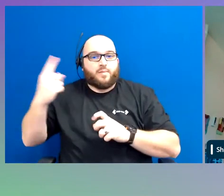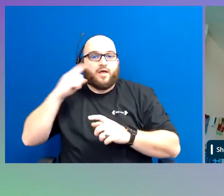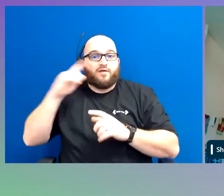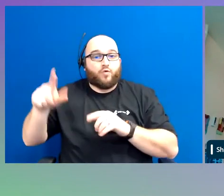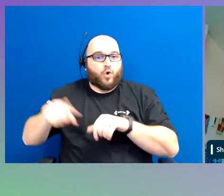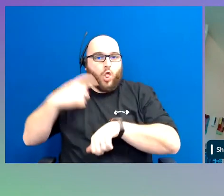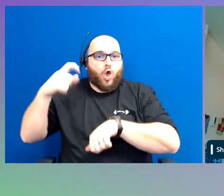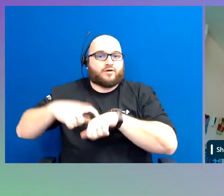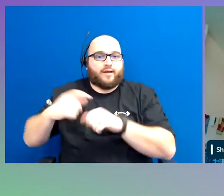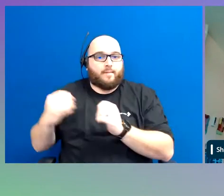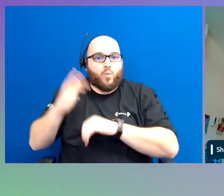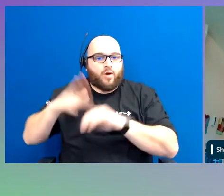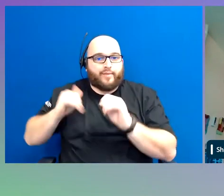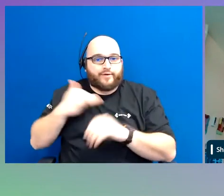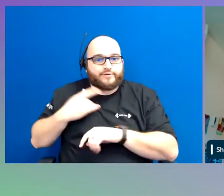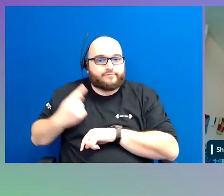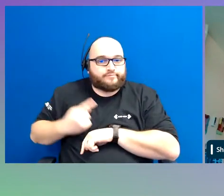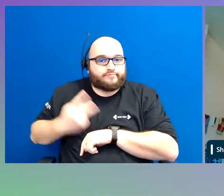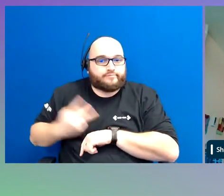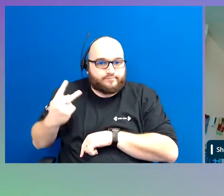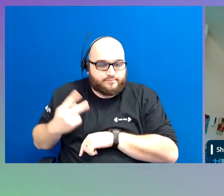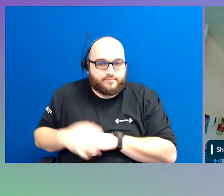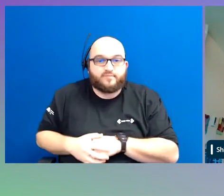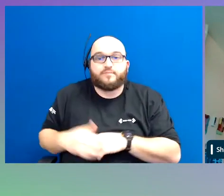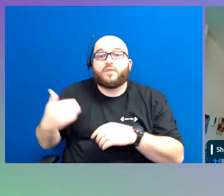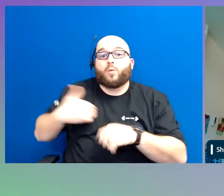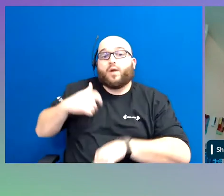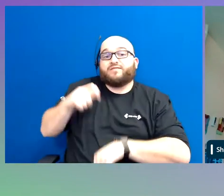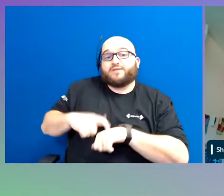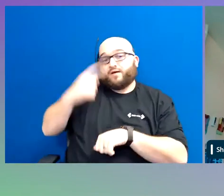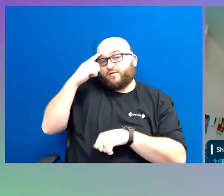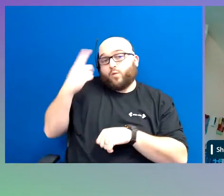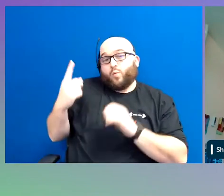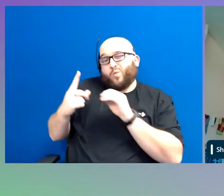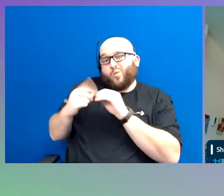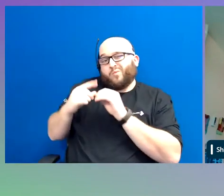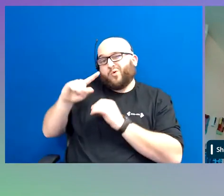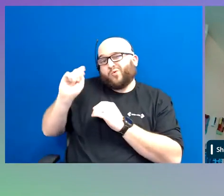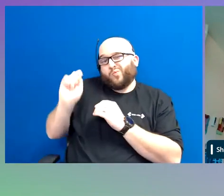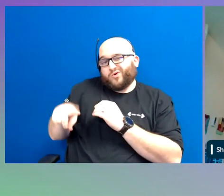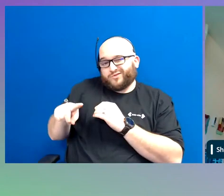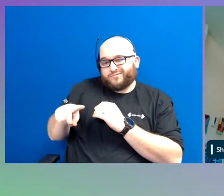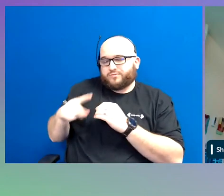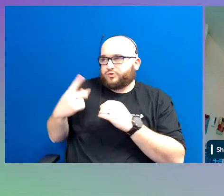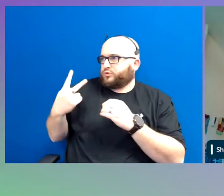Thank you. We have, uh, time for just one more question.